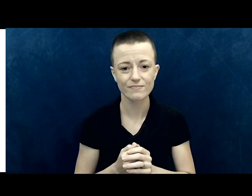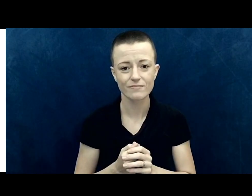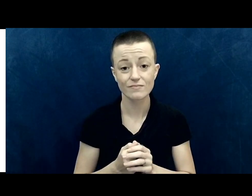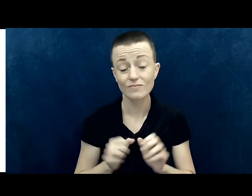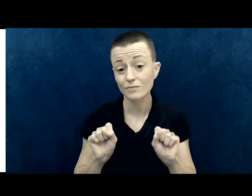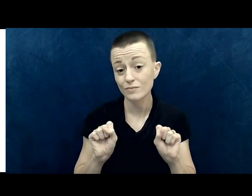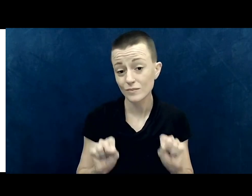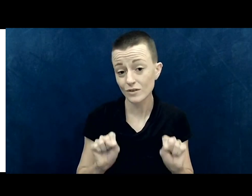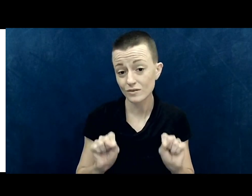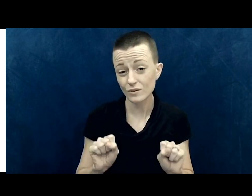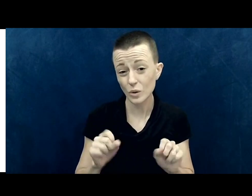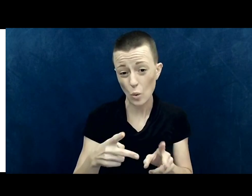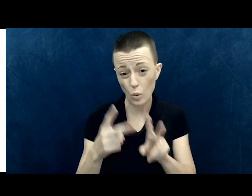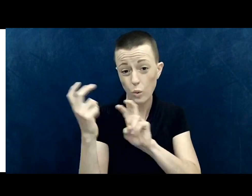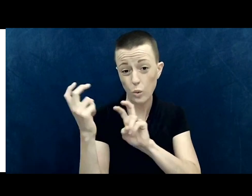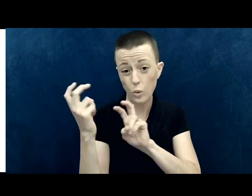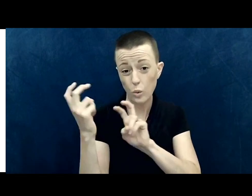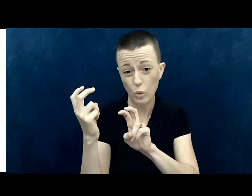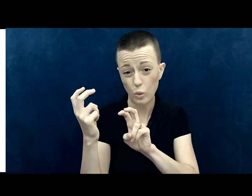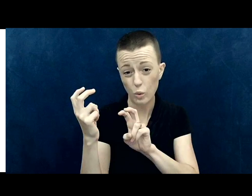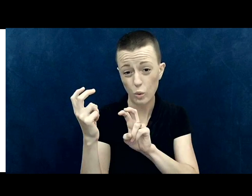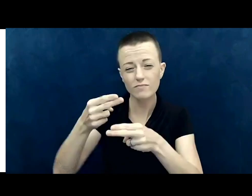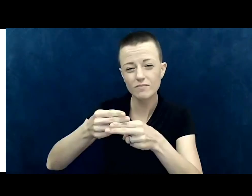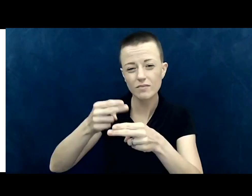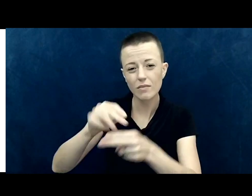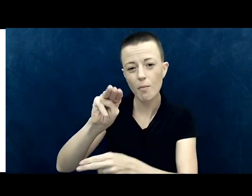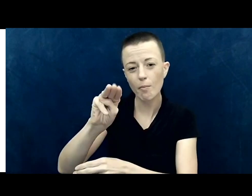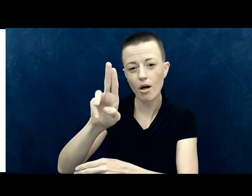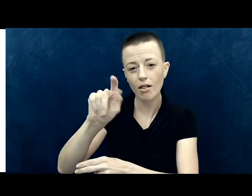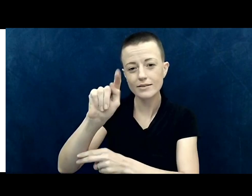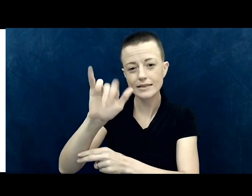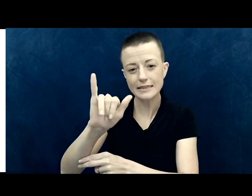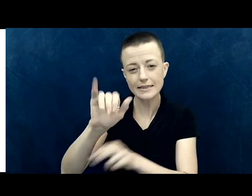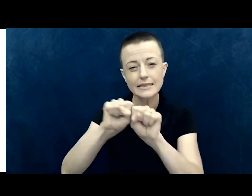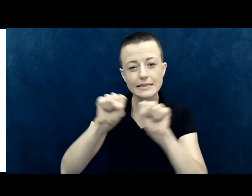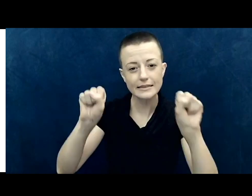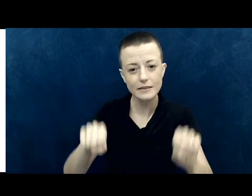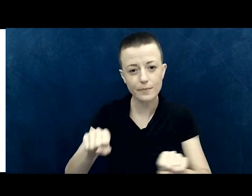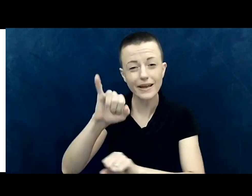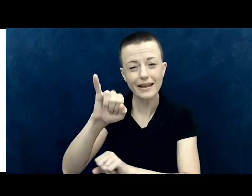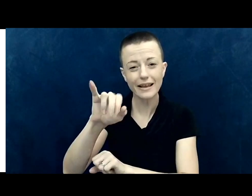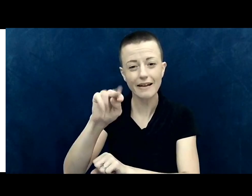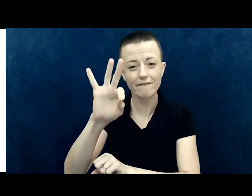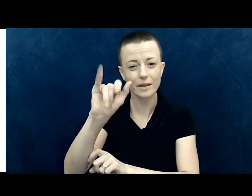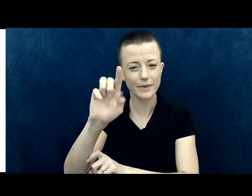One such complication is Multisystem Inflammatory Syndrome, also known as MIS-C.